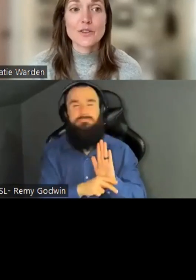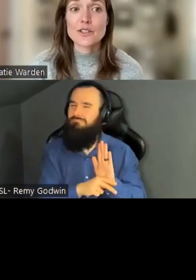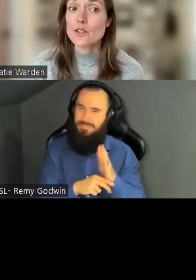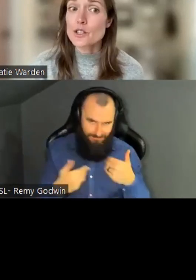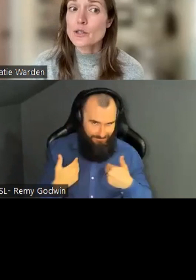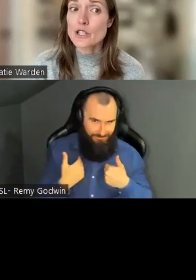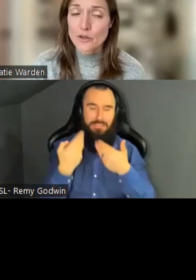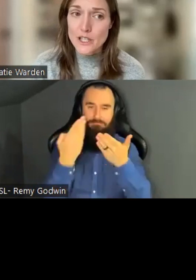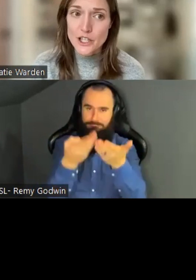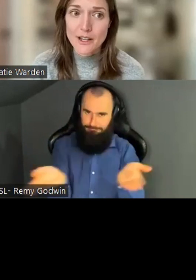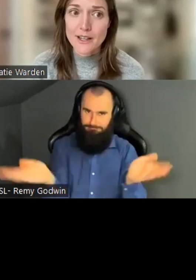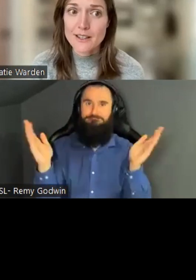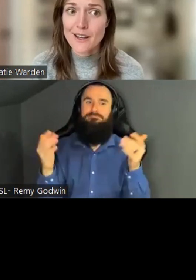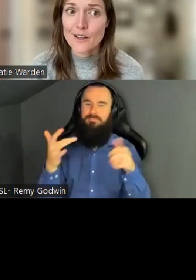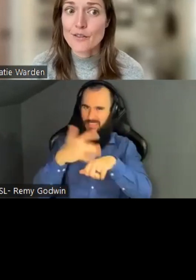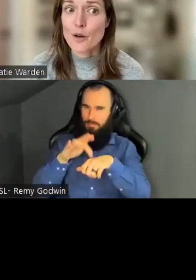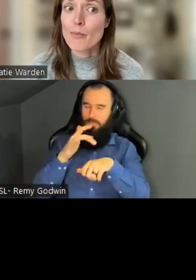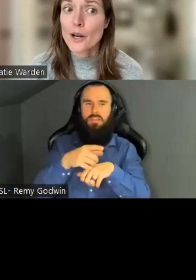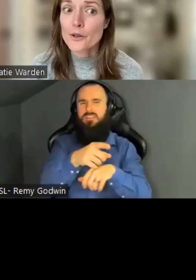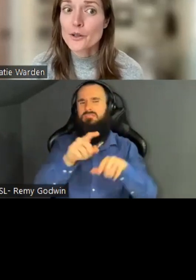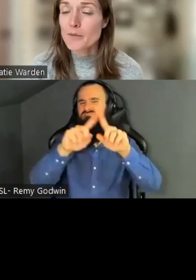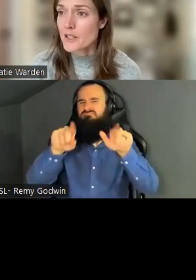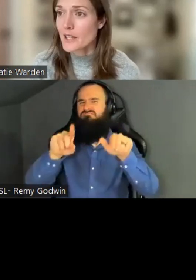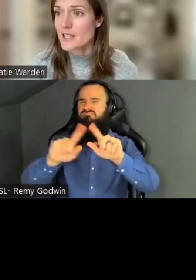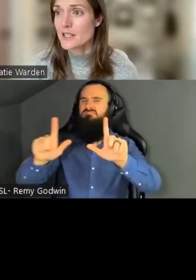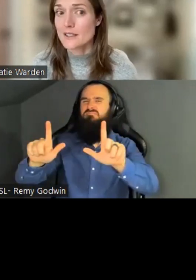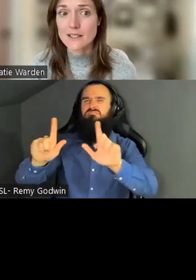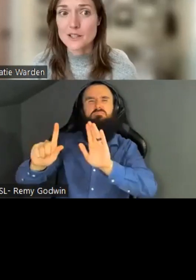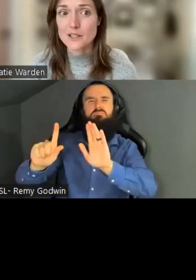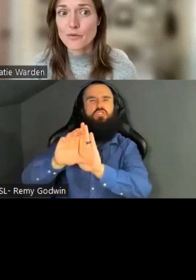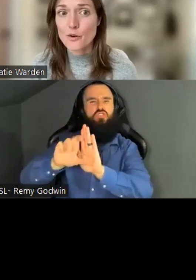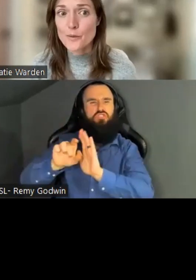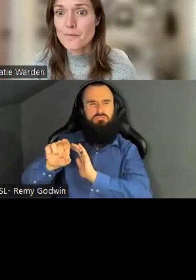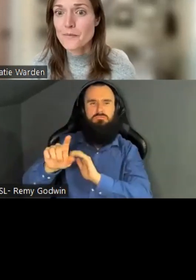So there's also a screenshot of a model communication assessment form.